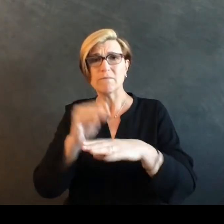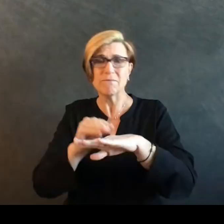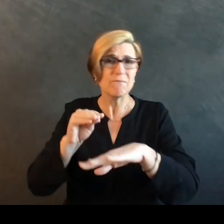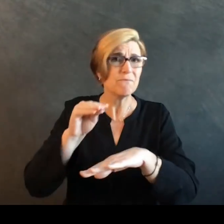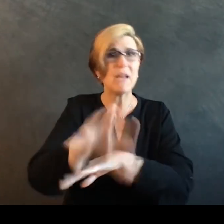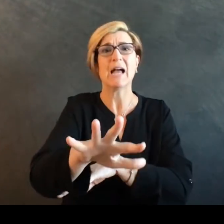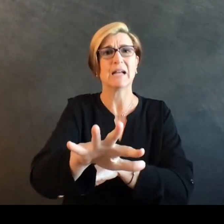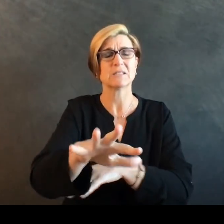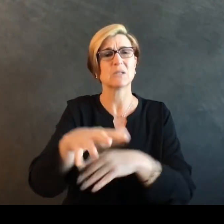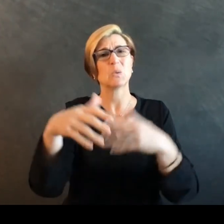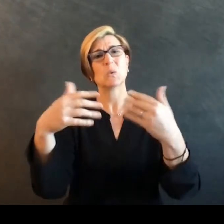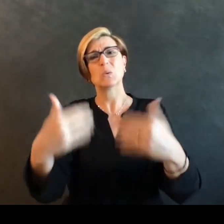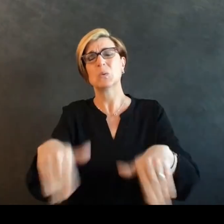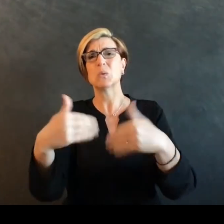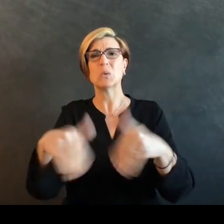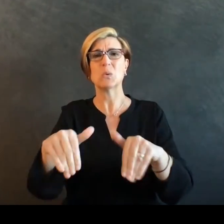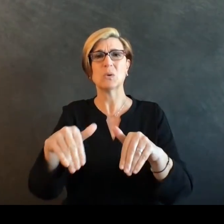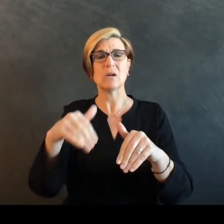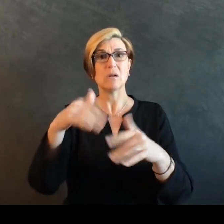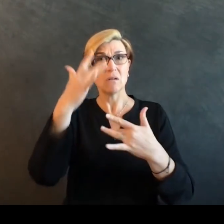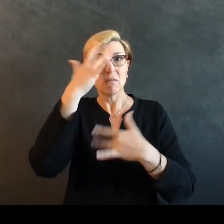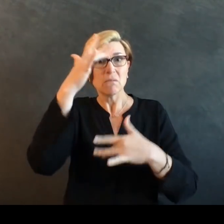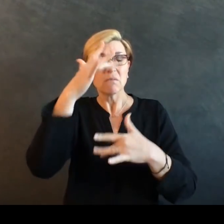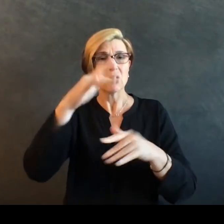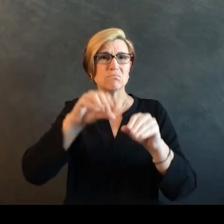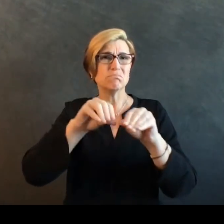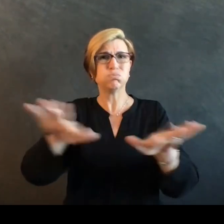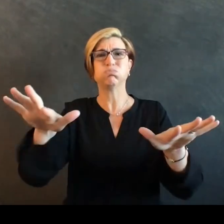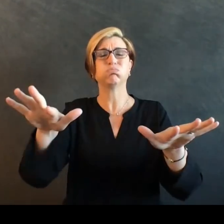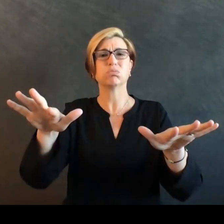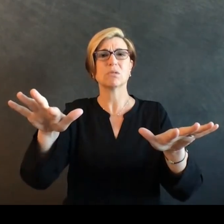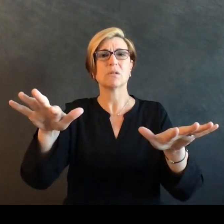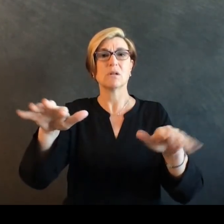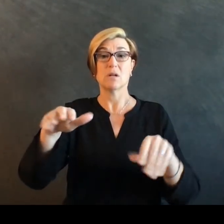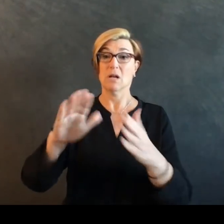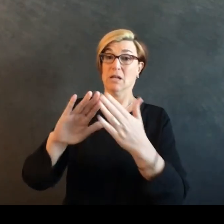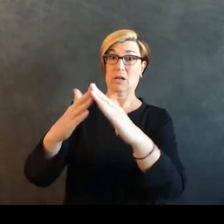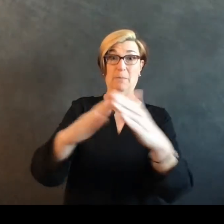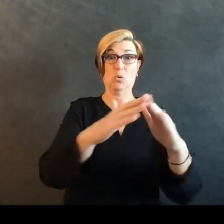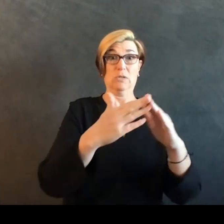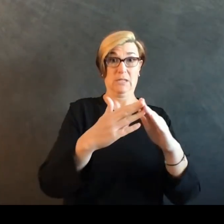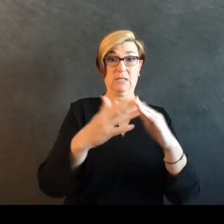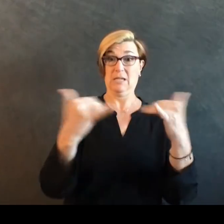stepping up and we will get through this together at SBA we know that every phone